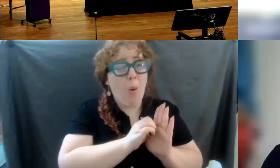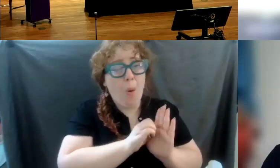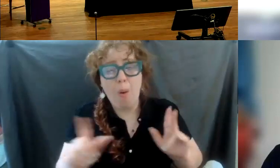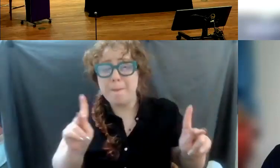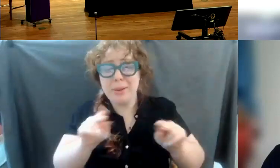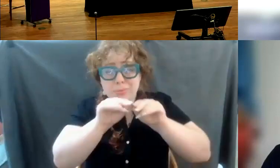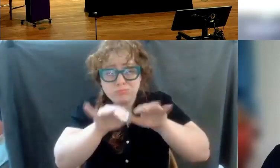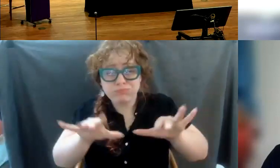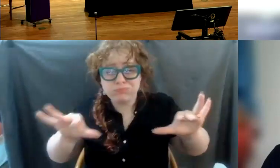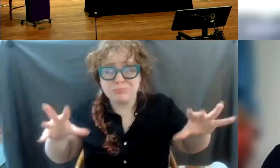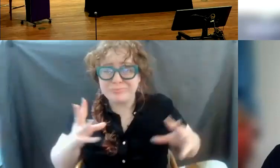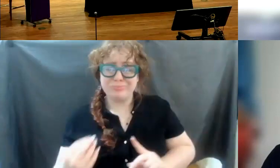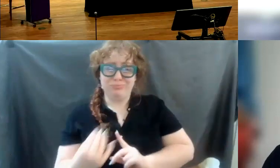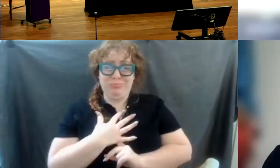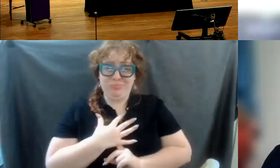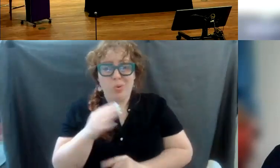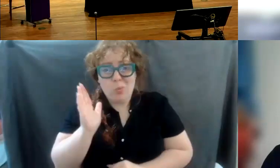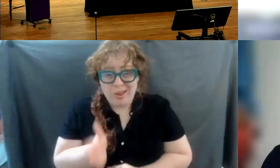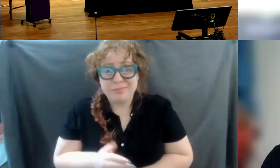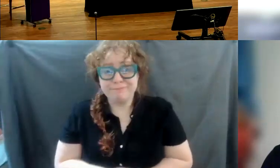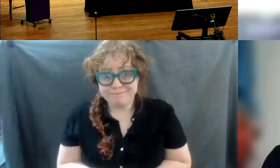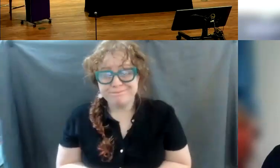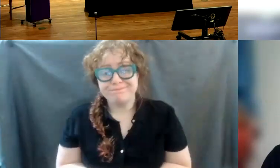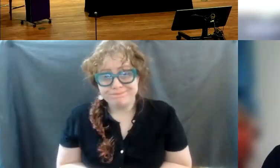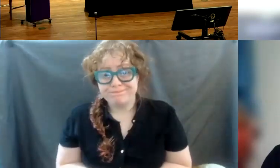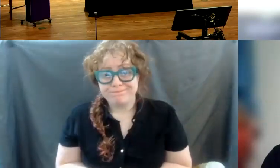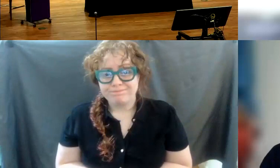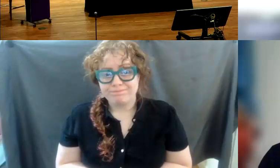And so I think when we talk about what is public life,